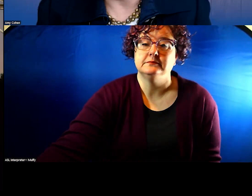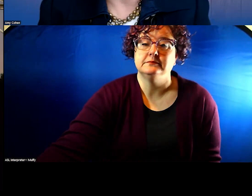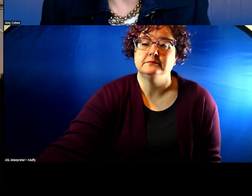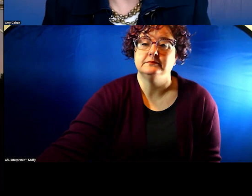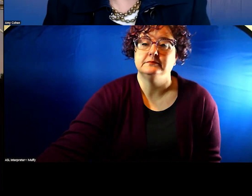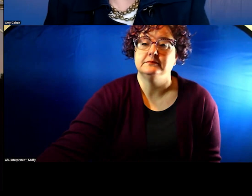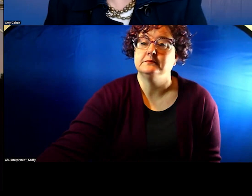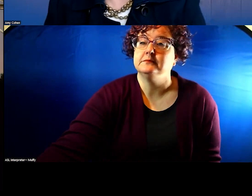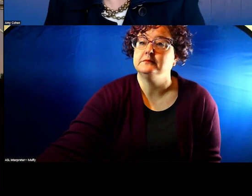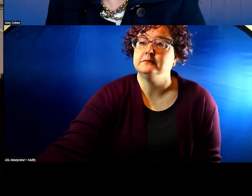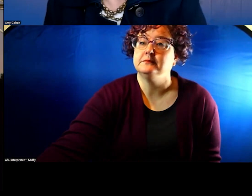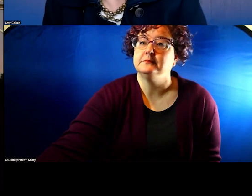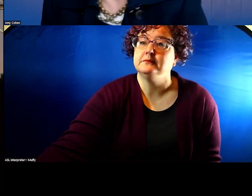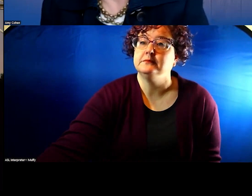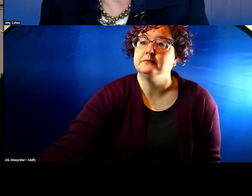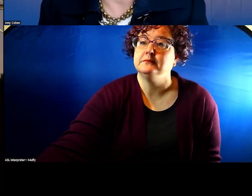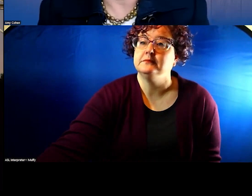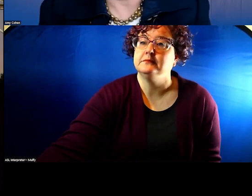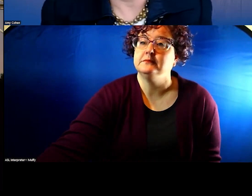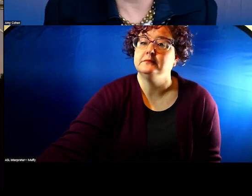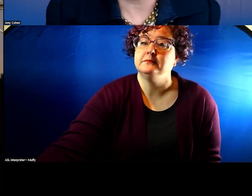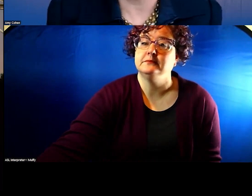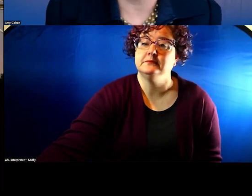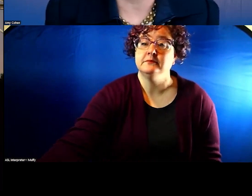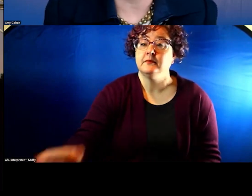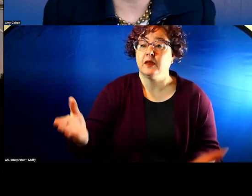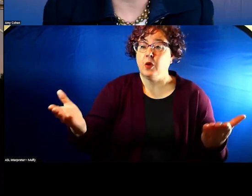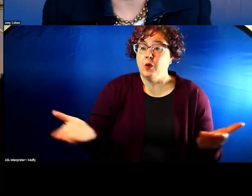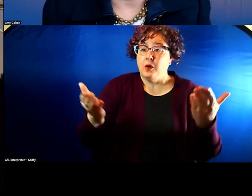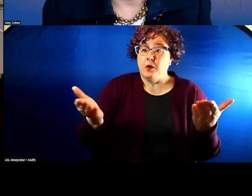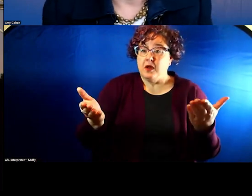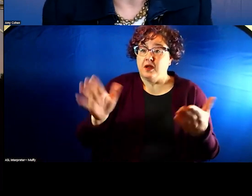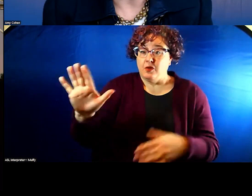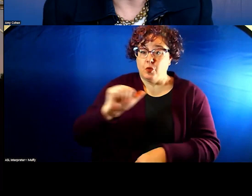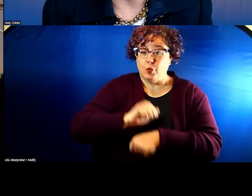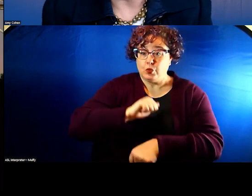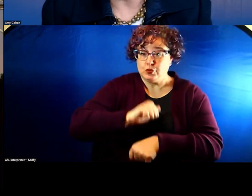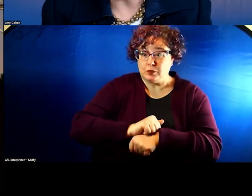WHEN YOU ARE OUT, OVER THE NEXT FEW DAYS, NEXT COUPLE WEEKS, LOOK AROUND.